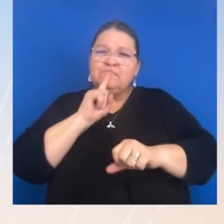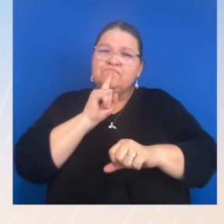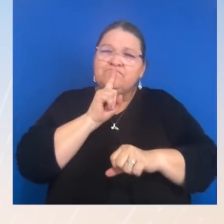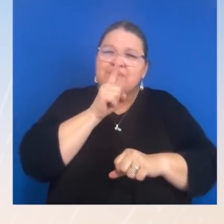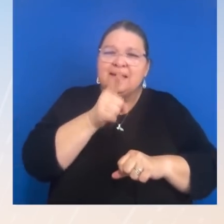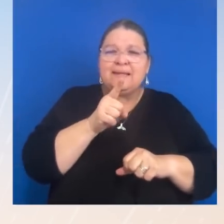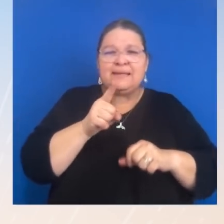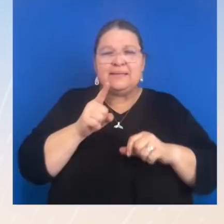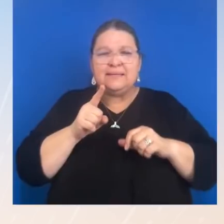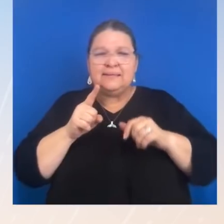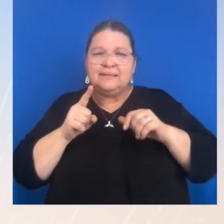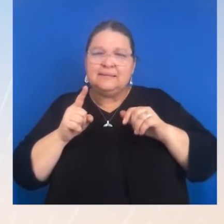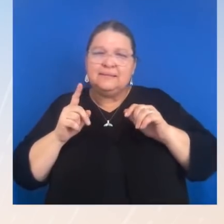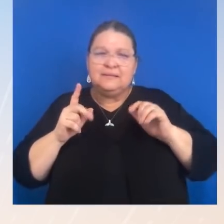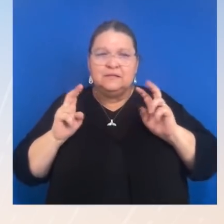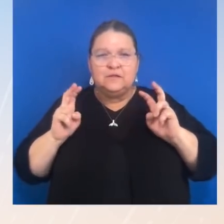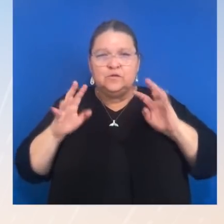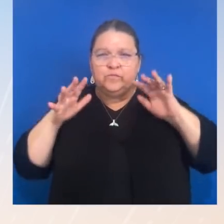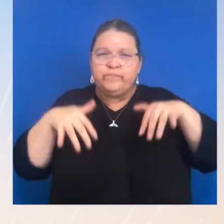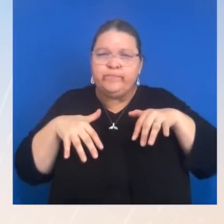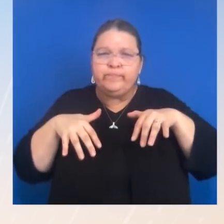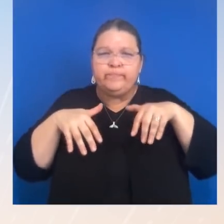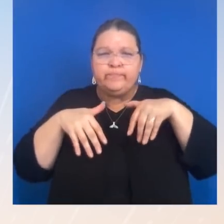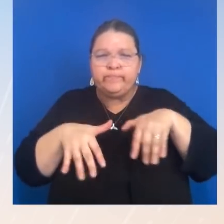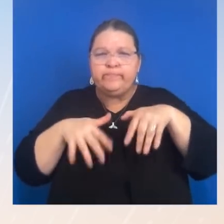you, and others have said could take several days, if not weeks --